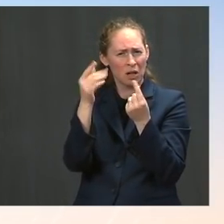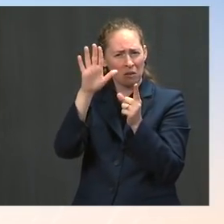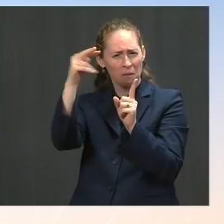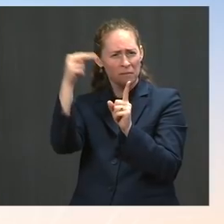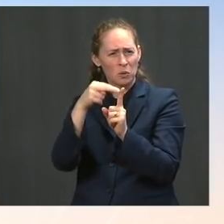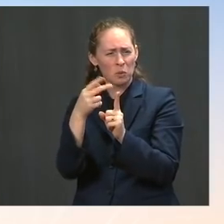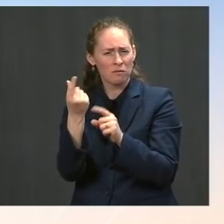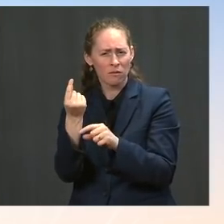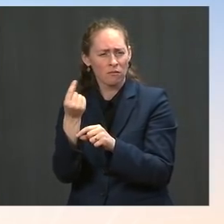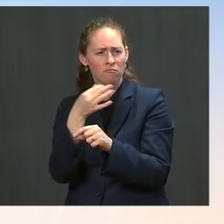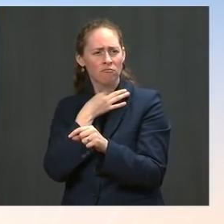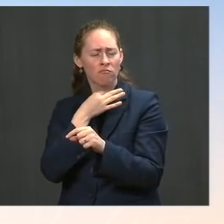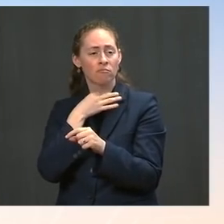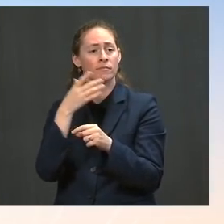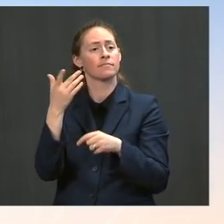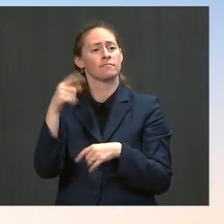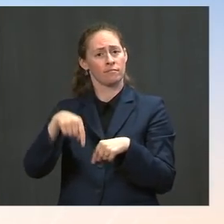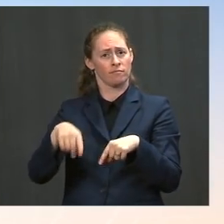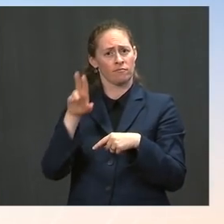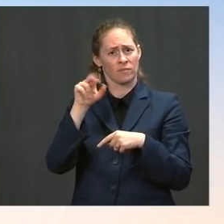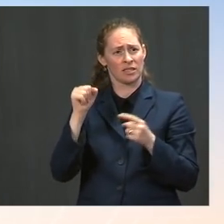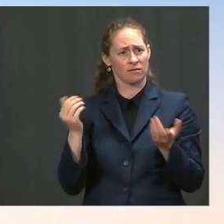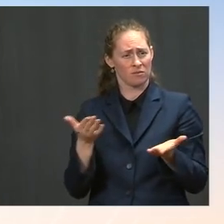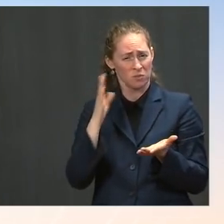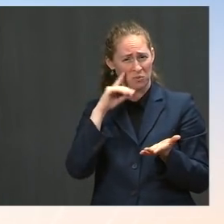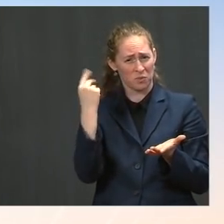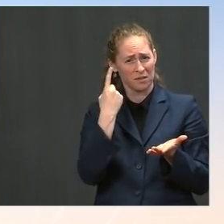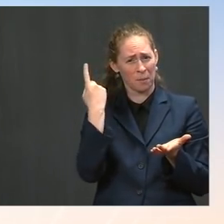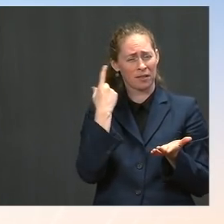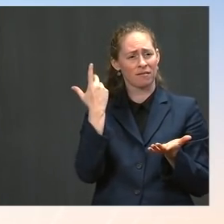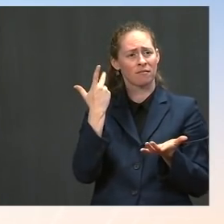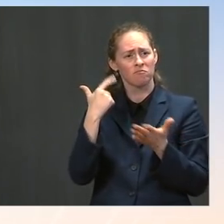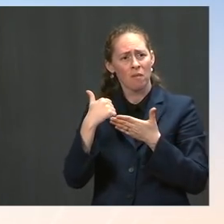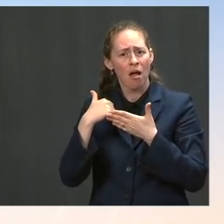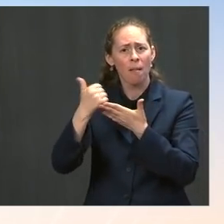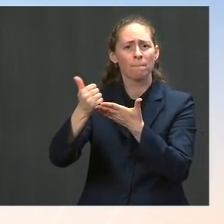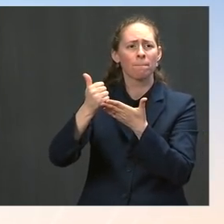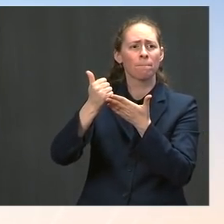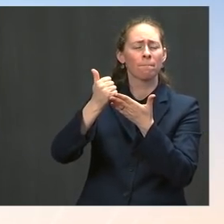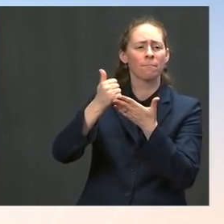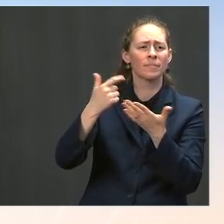going to do something to help stand up those elections? Again, Condi Rice, in the Bush administration,